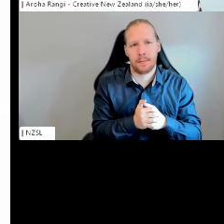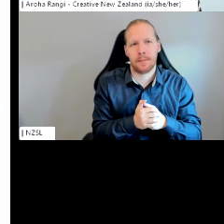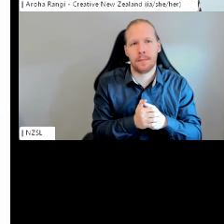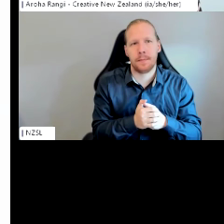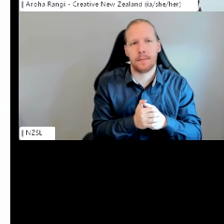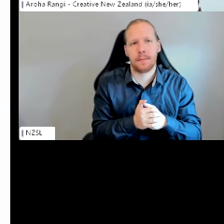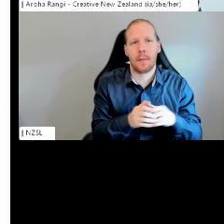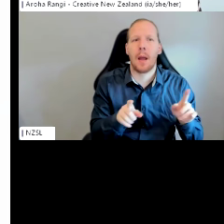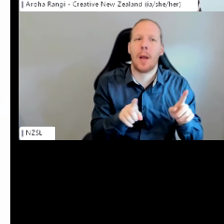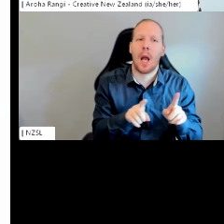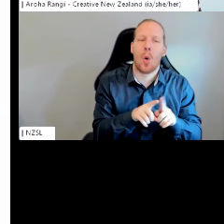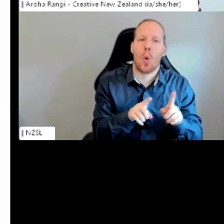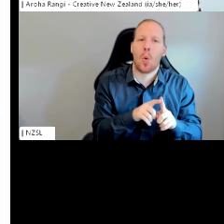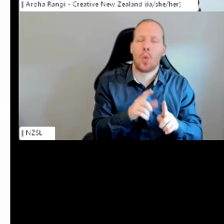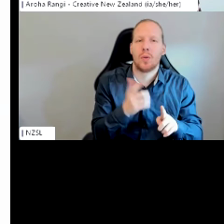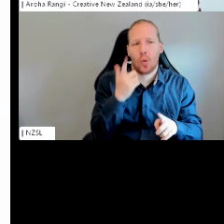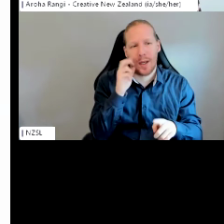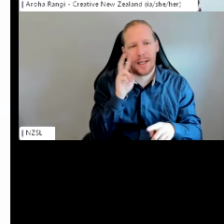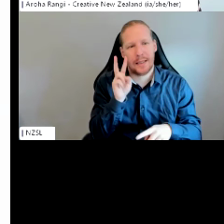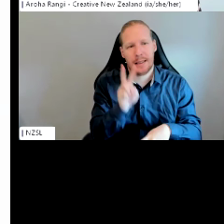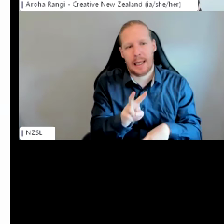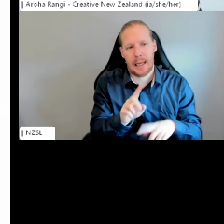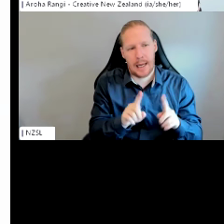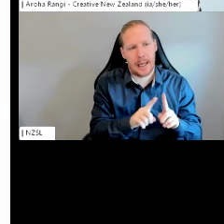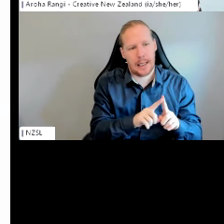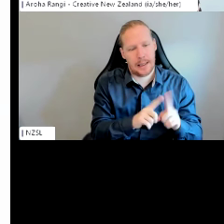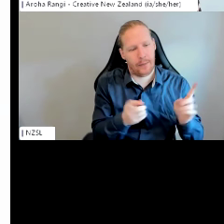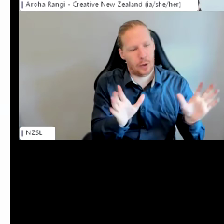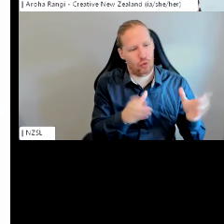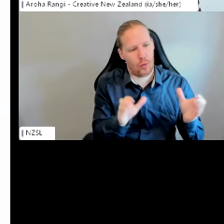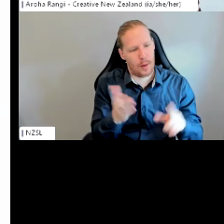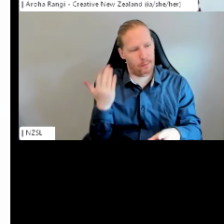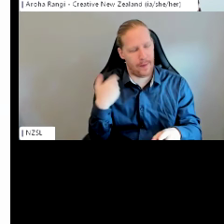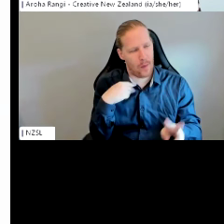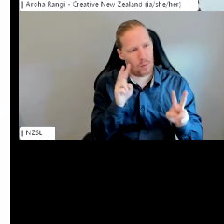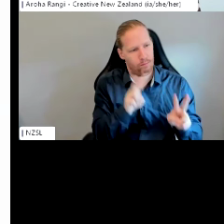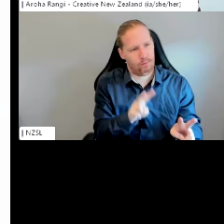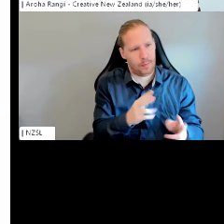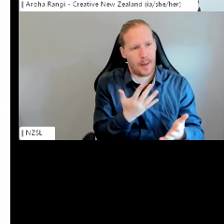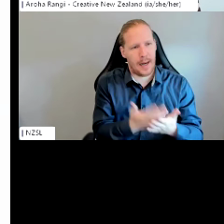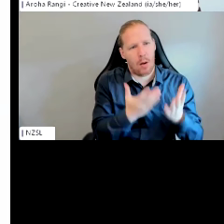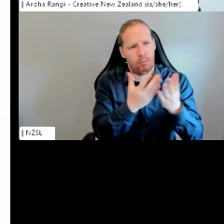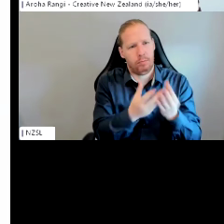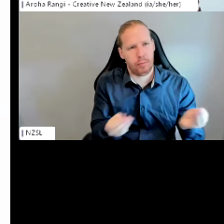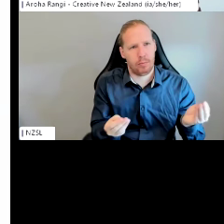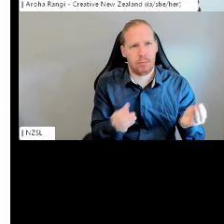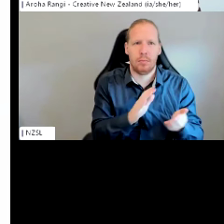in a little while they've not gone away they're just not not attending in the way that they were